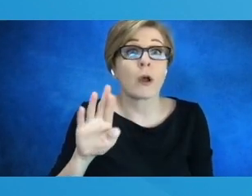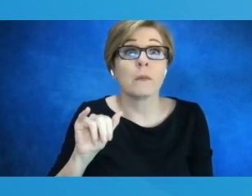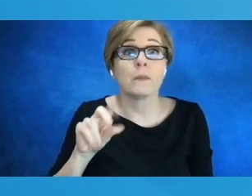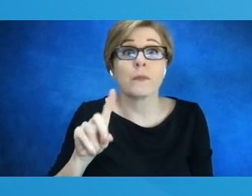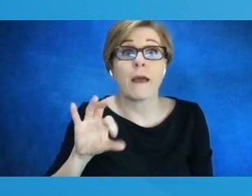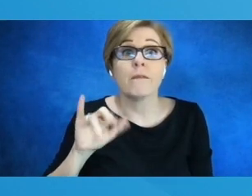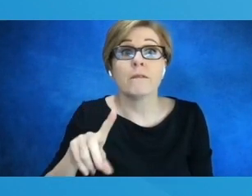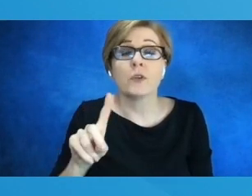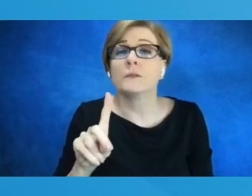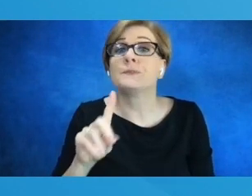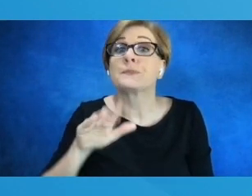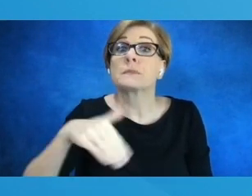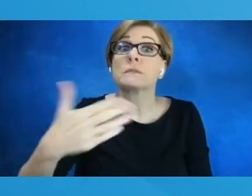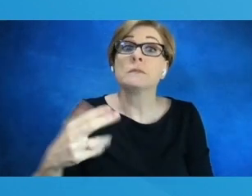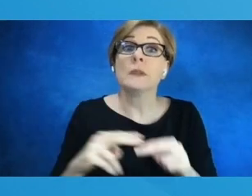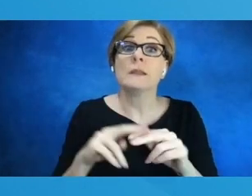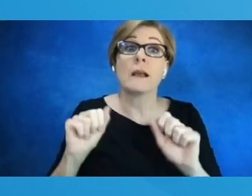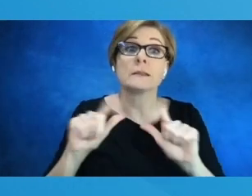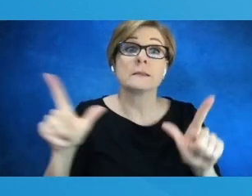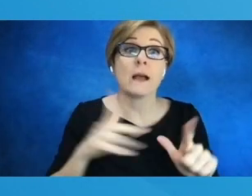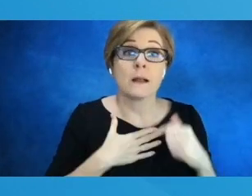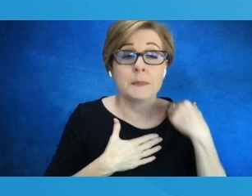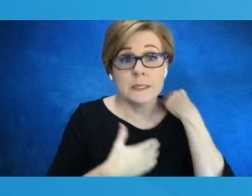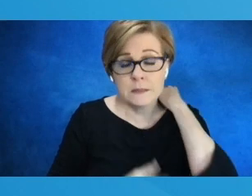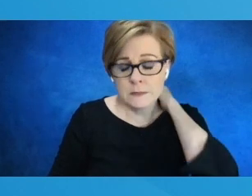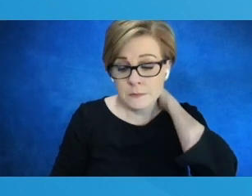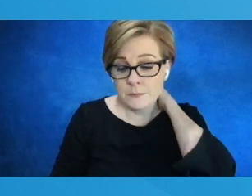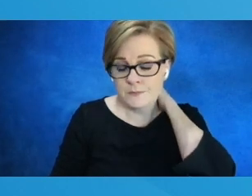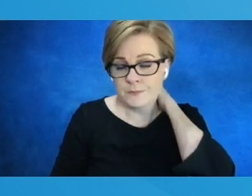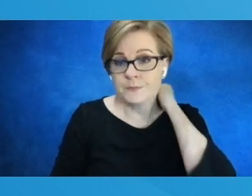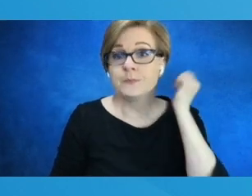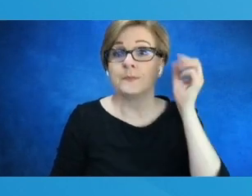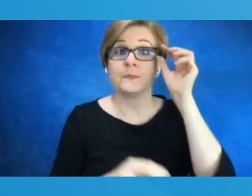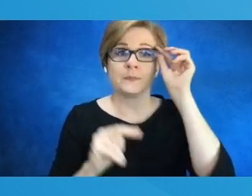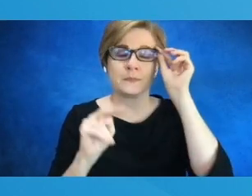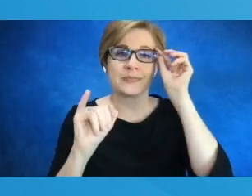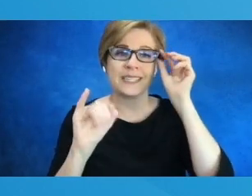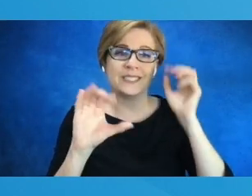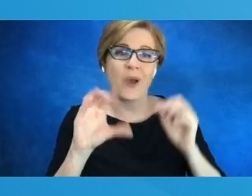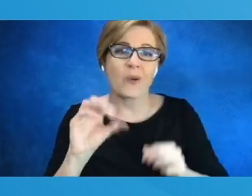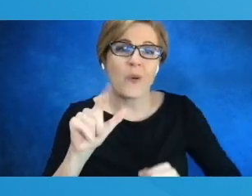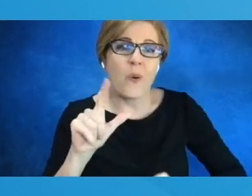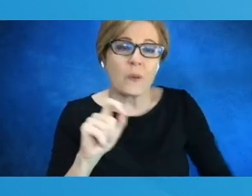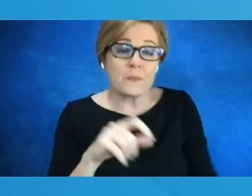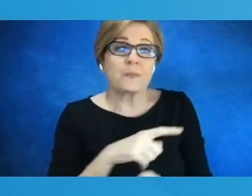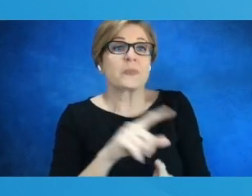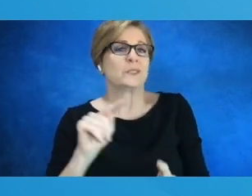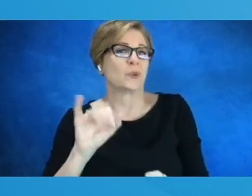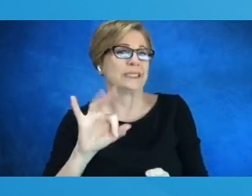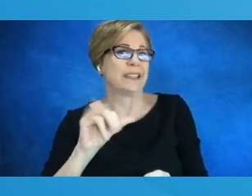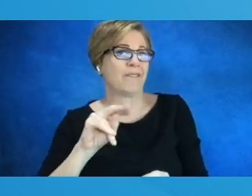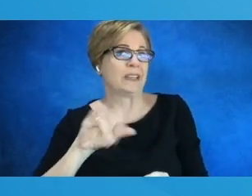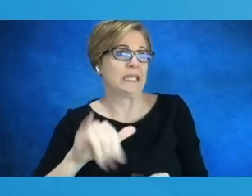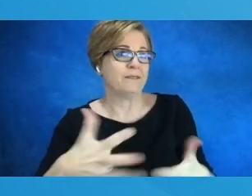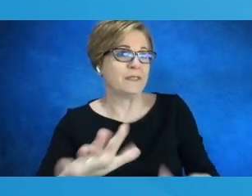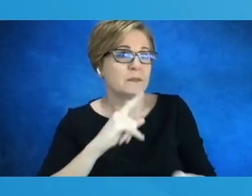Thank you. Alright. So as Tiffany mentioned, Mark Bradford, when you receive this commission, is thinking about